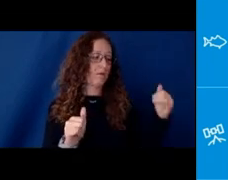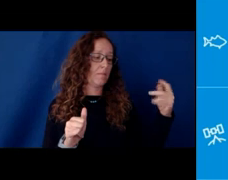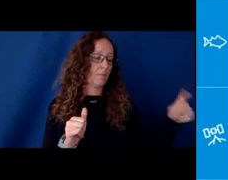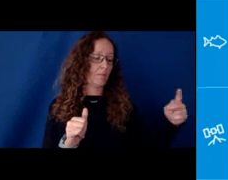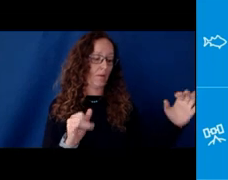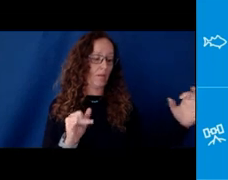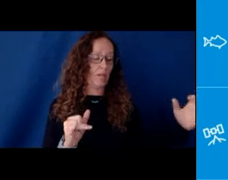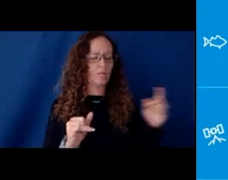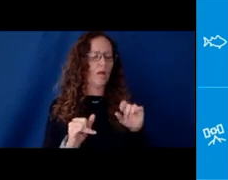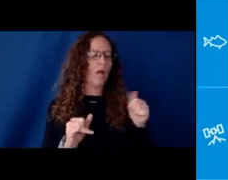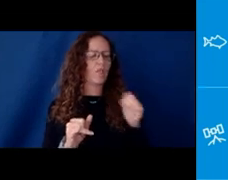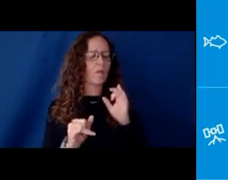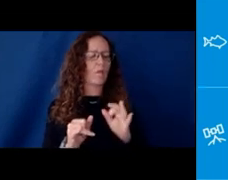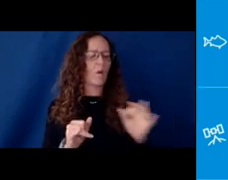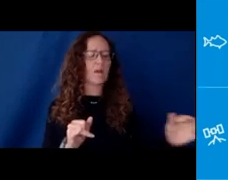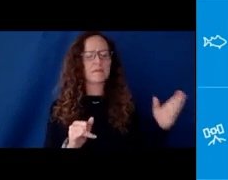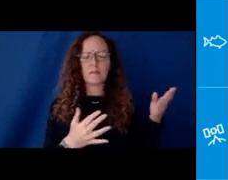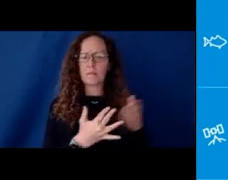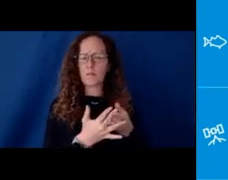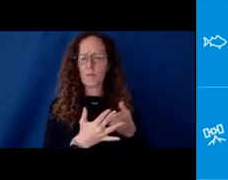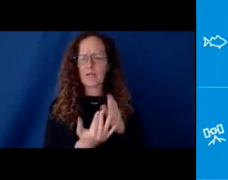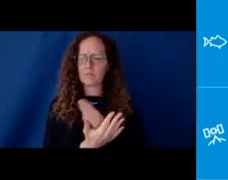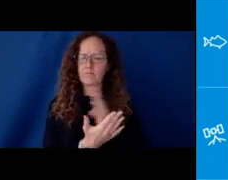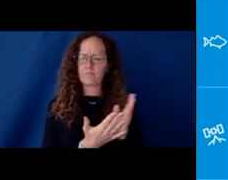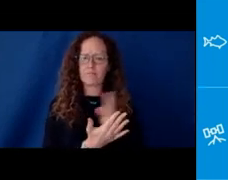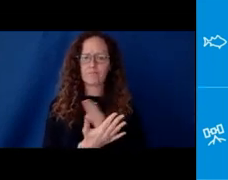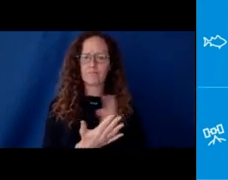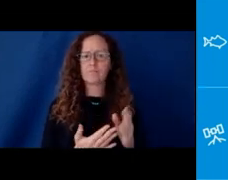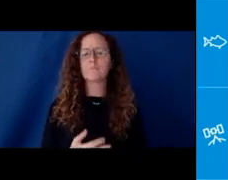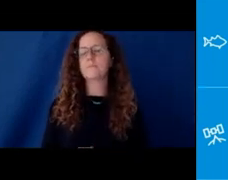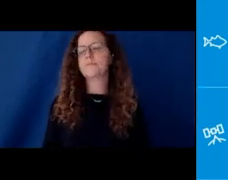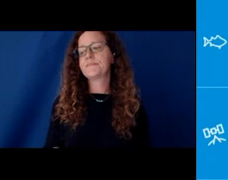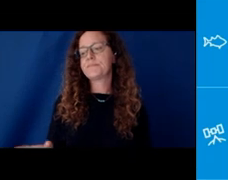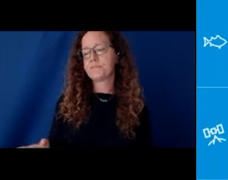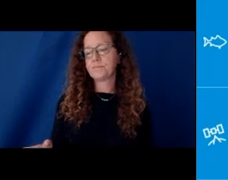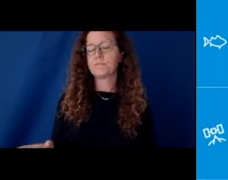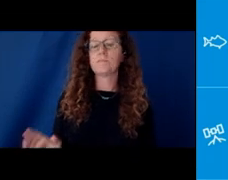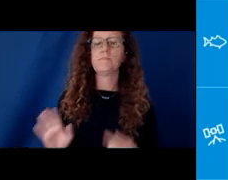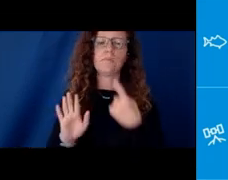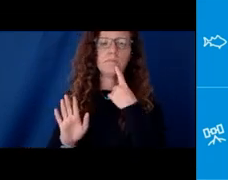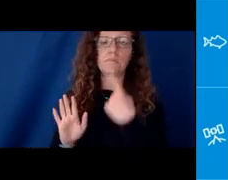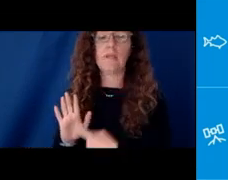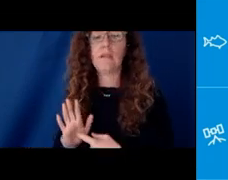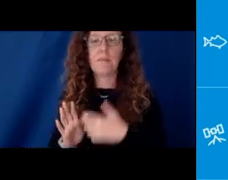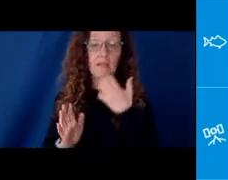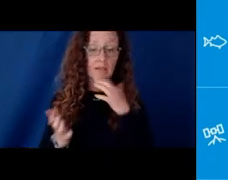So here's an example of the heat-mortality relationship for warmer and cooler climates,